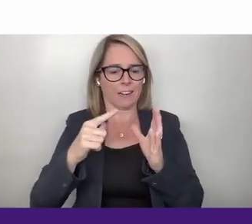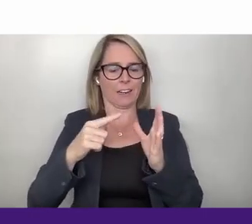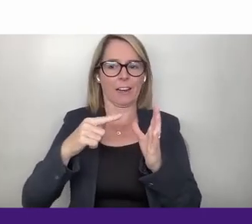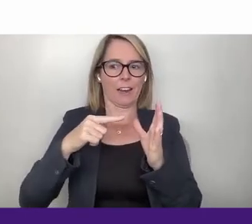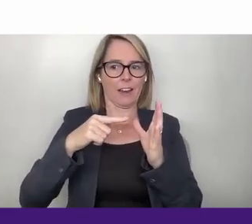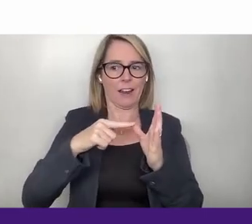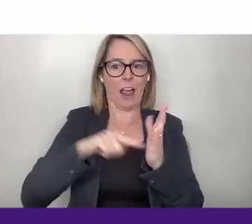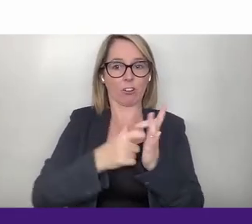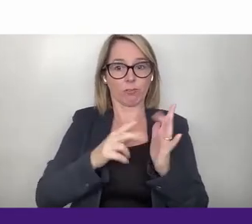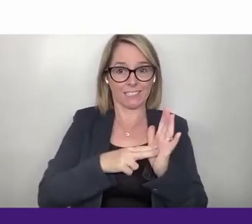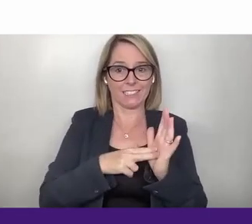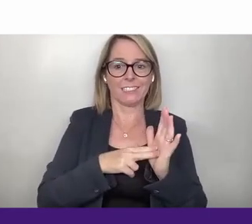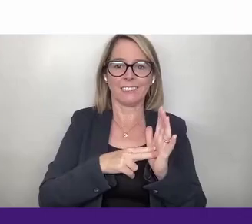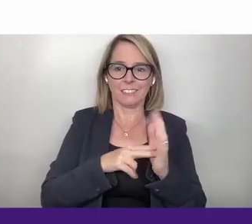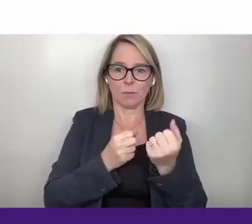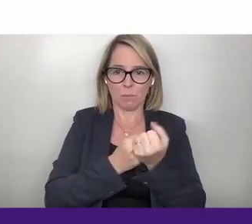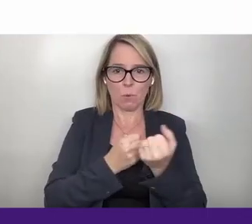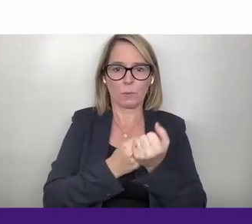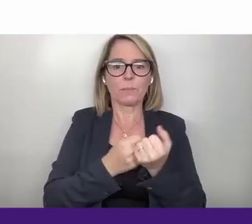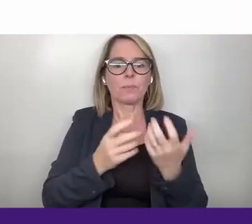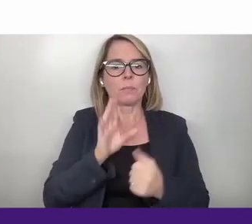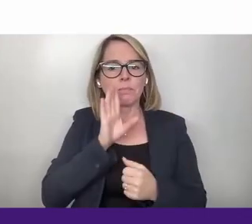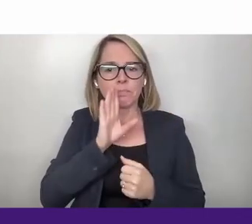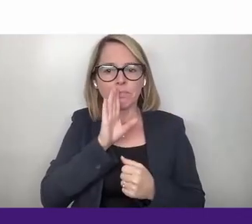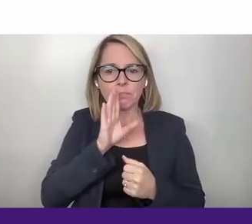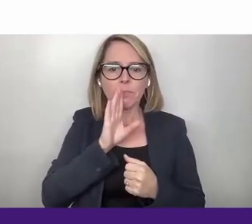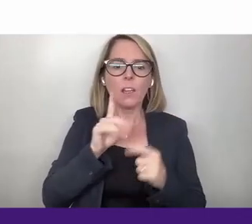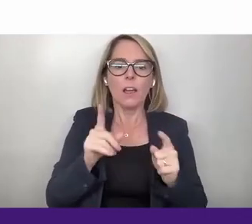Dr. Jessica Smith, who will talk about some groundbreaking person-centred interventions